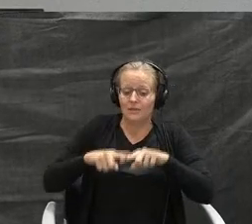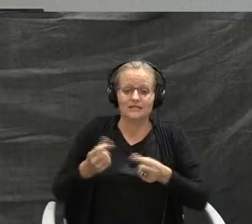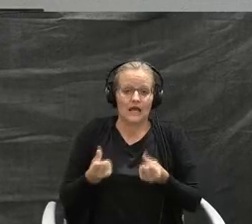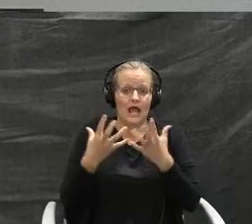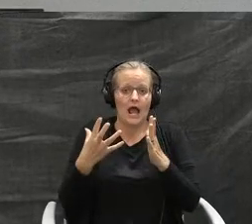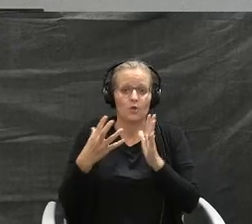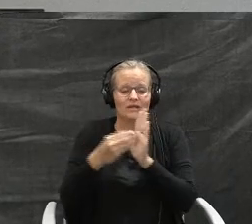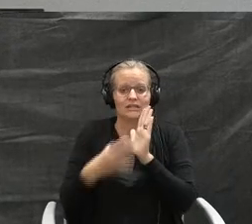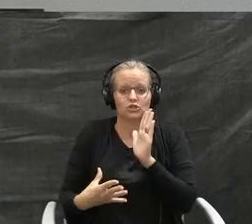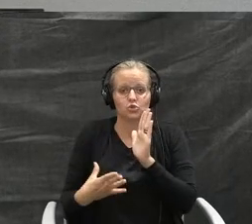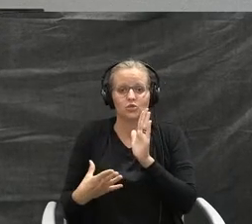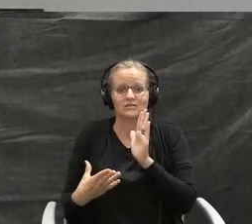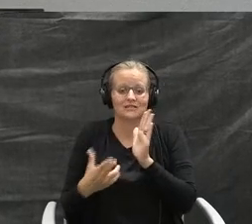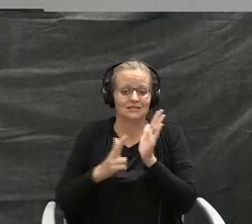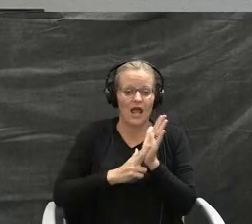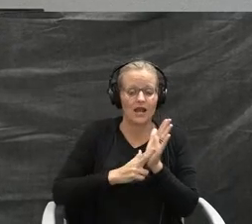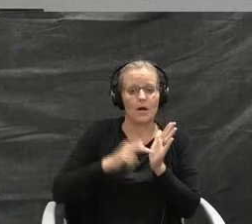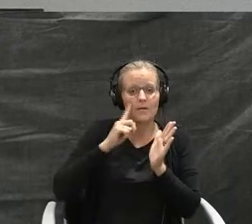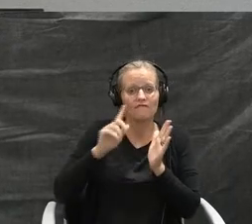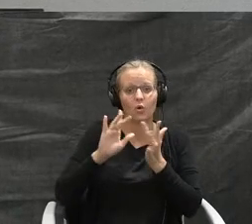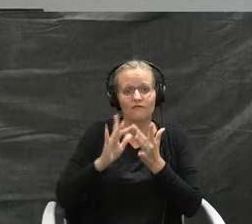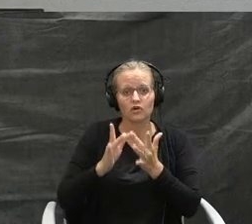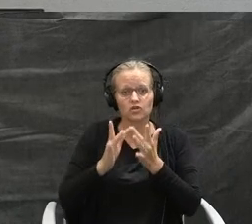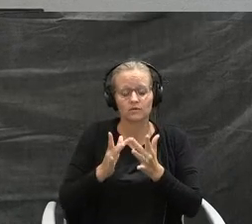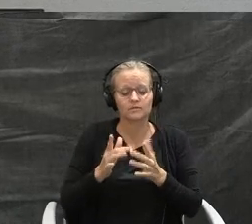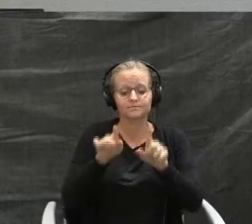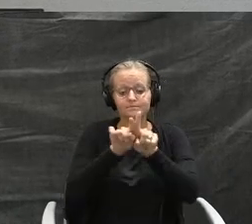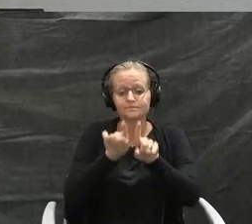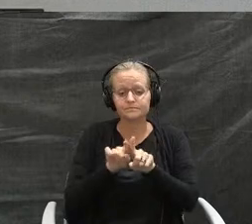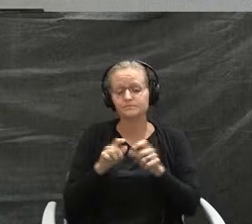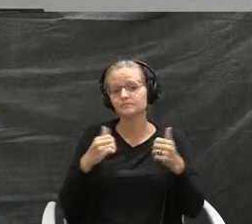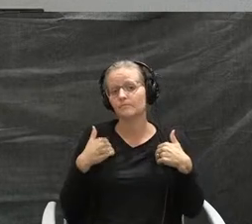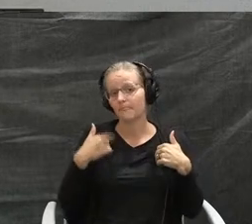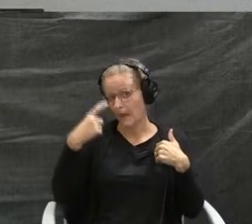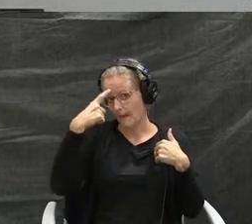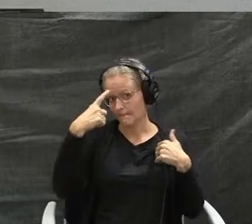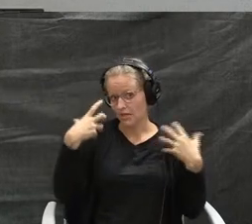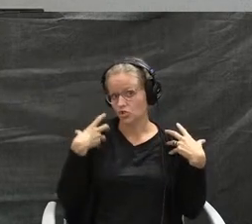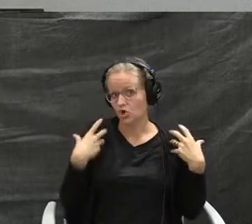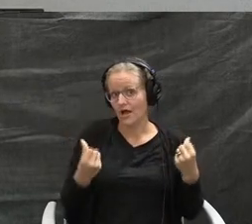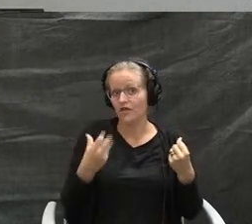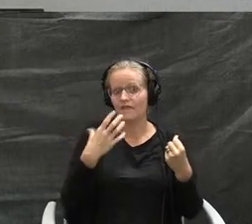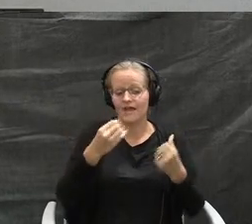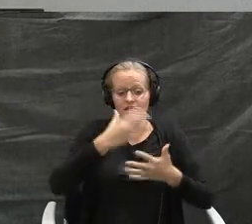that lab. Mental health and social and emotional support for all students and all families.